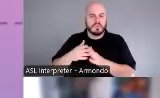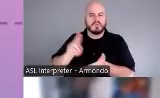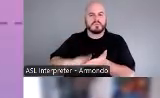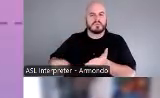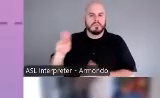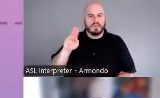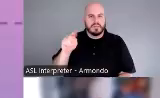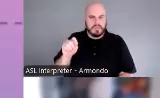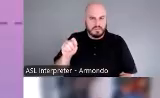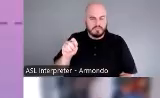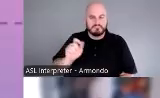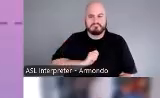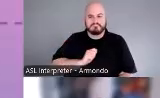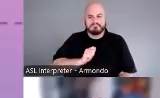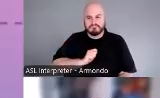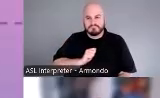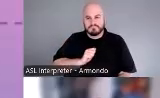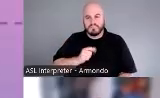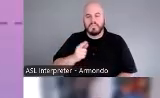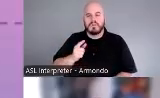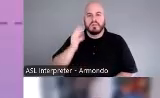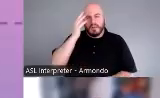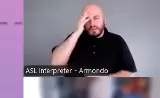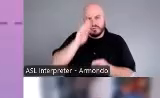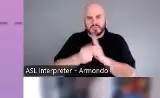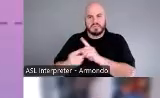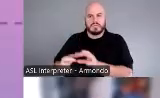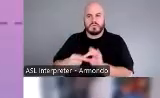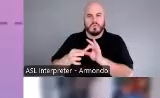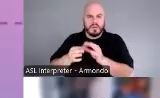I am one of our knowledge translation coordinators.